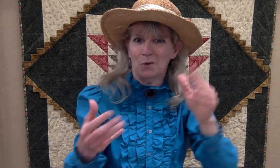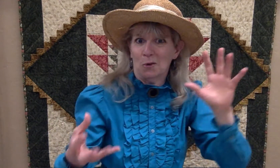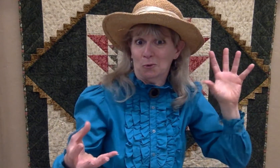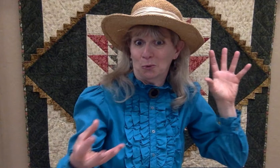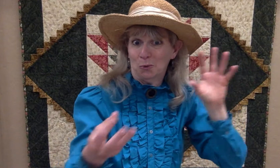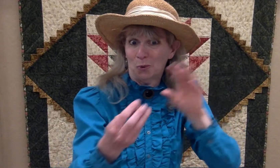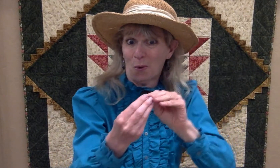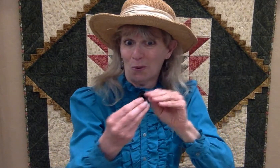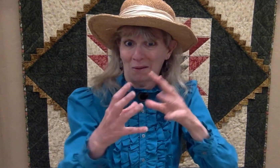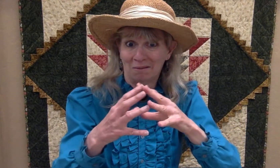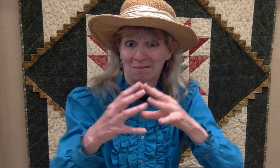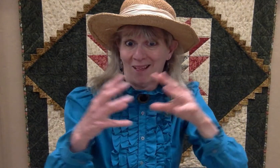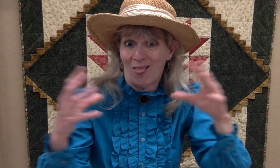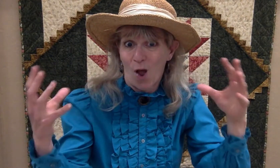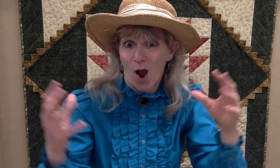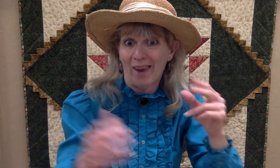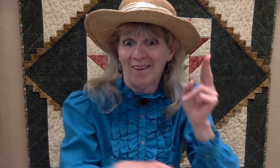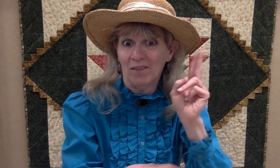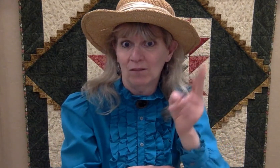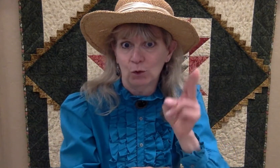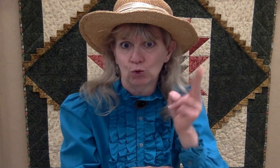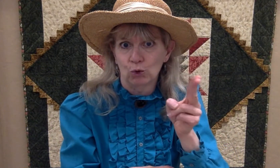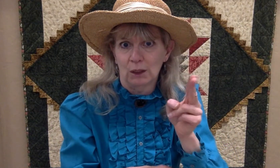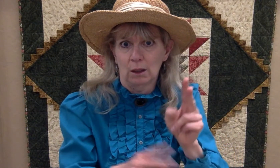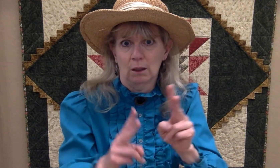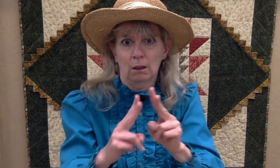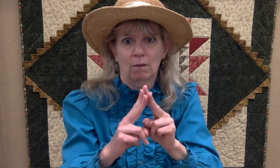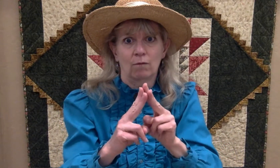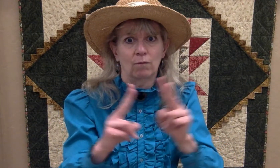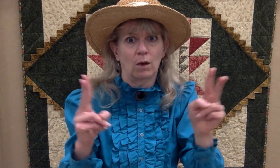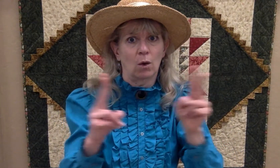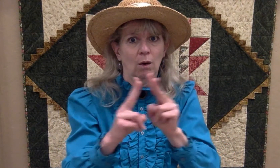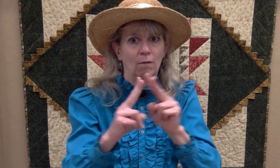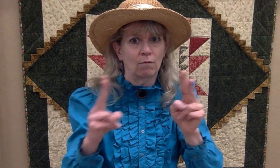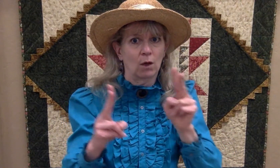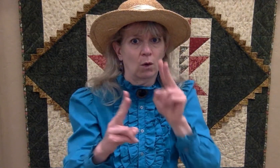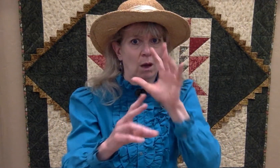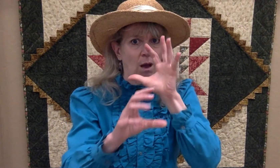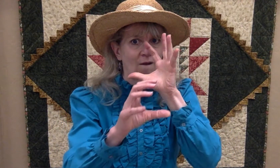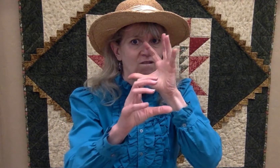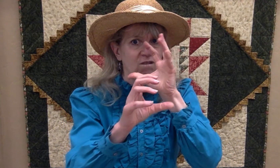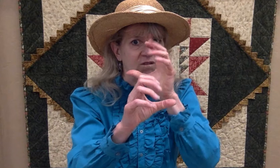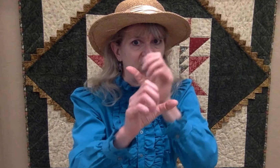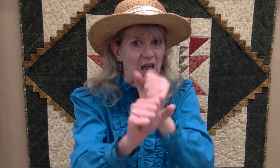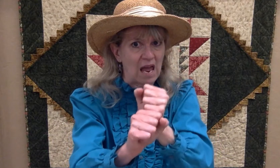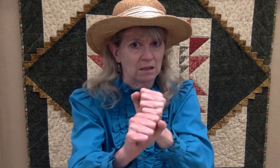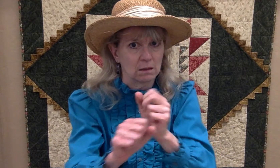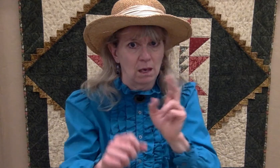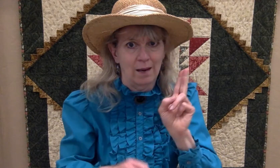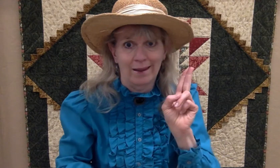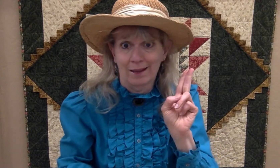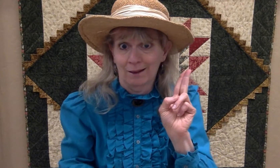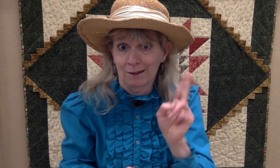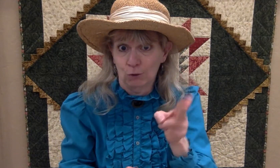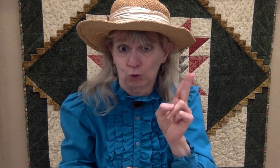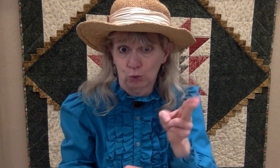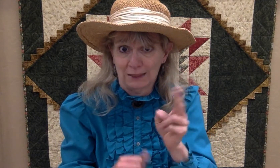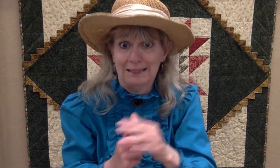The accumulation will be a lot of history that is very fascinating.